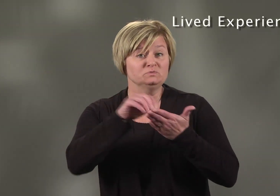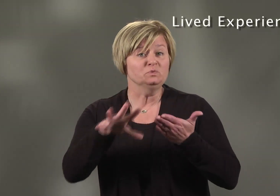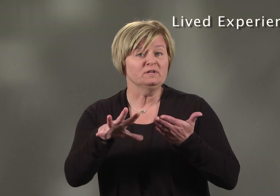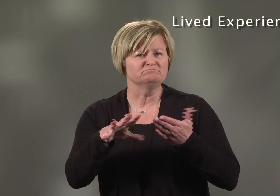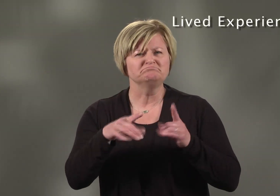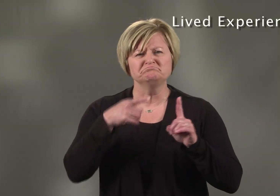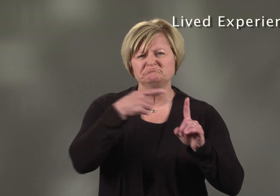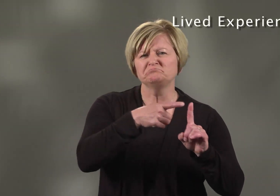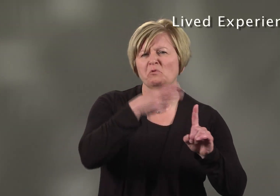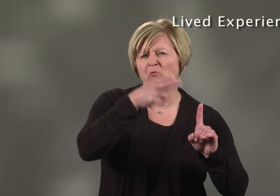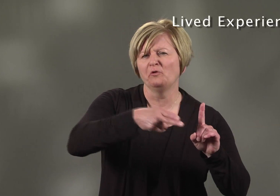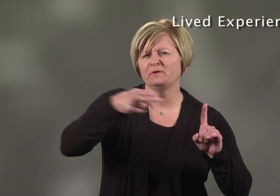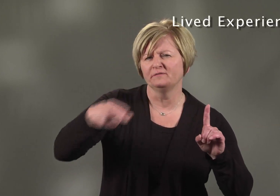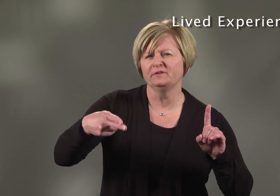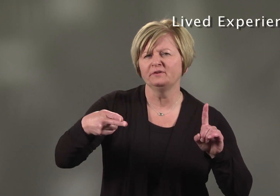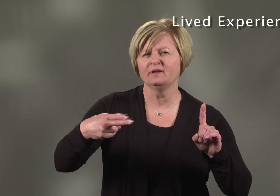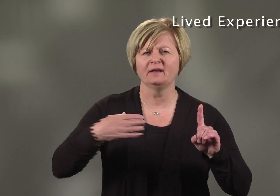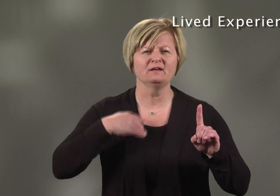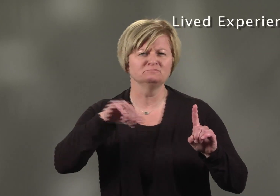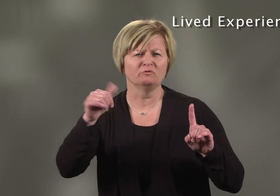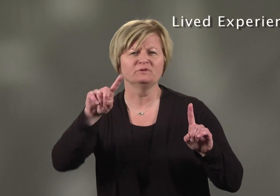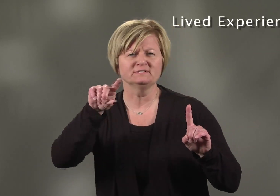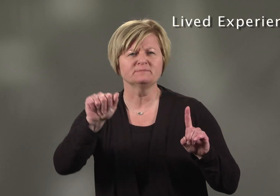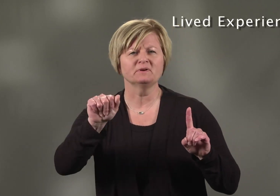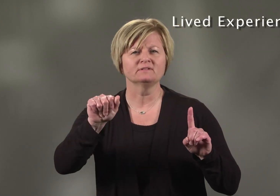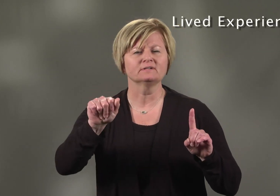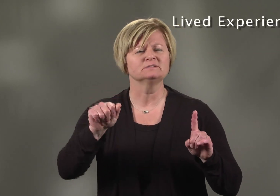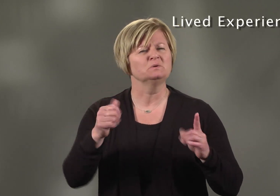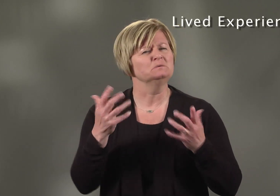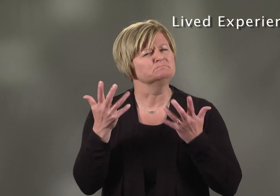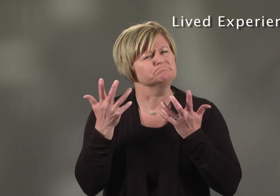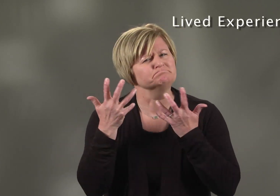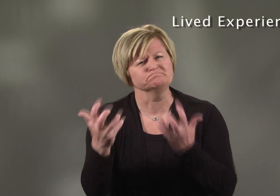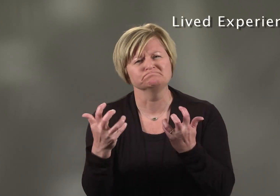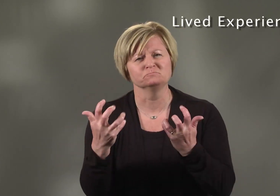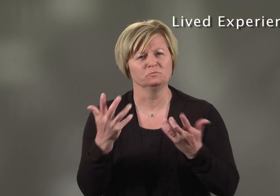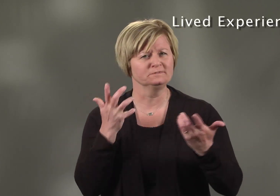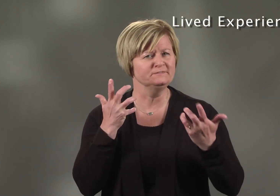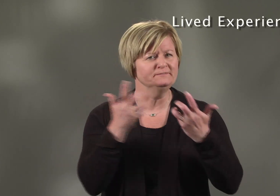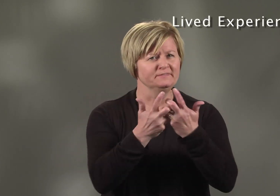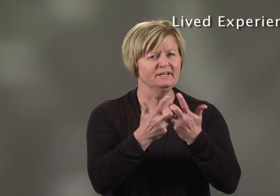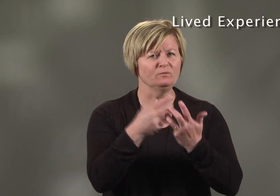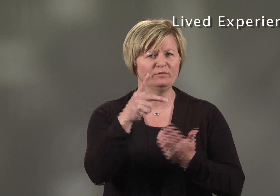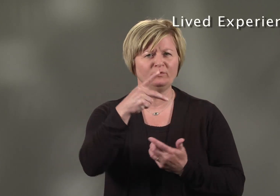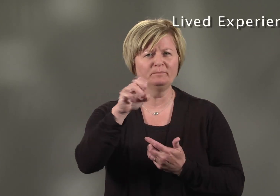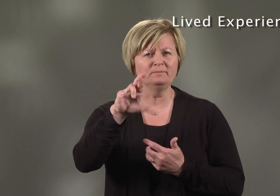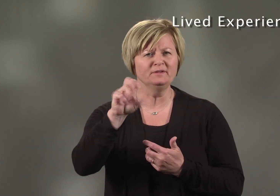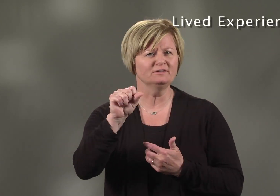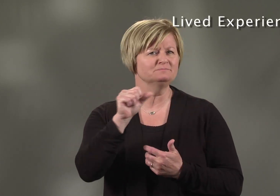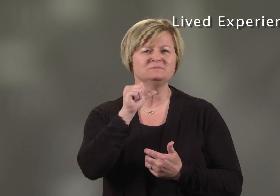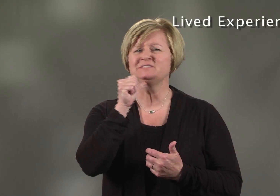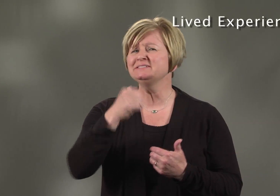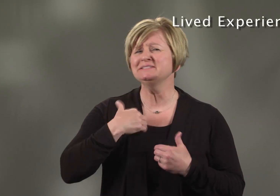An eighth grade student who is hard of hearing and has other disabilities desperately wanted to fit in with her peers